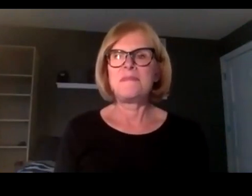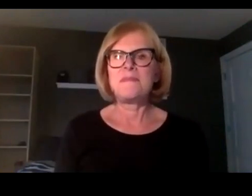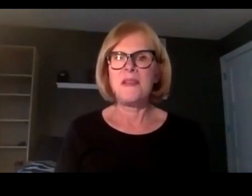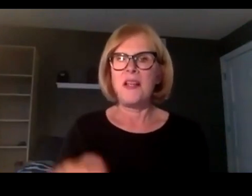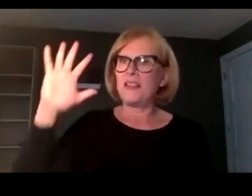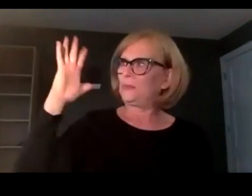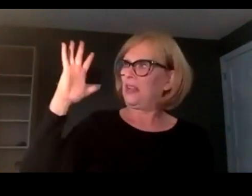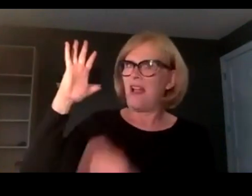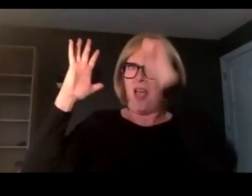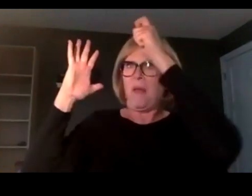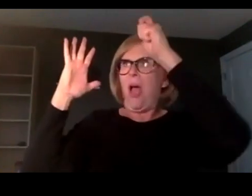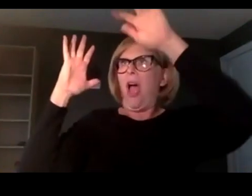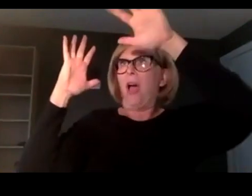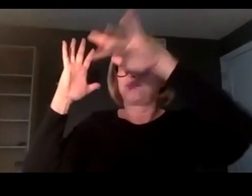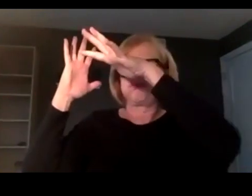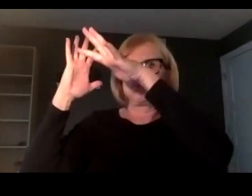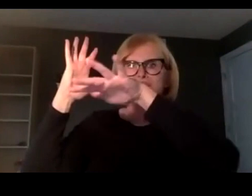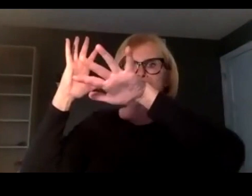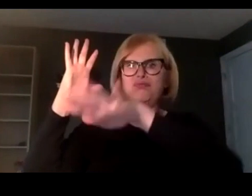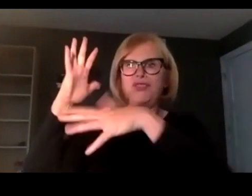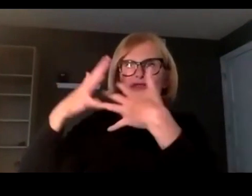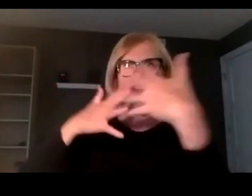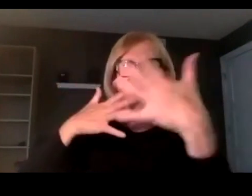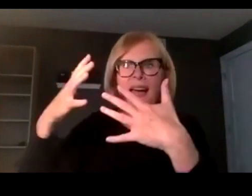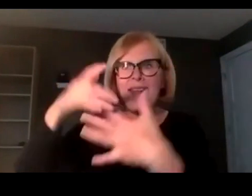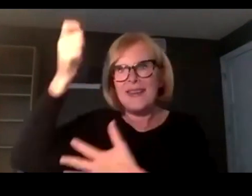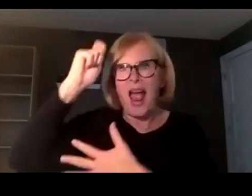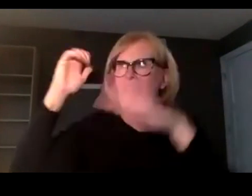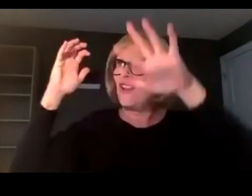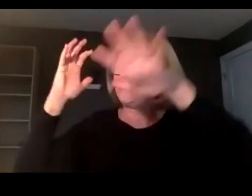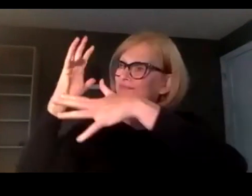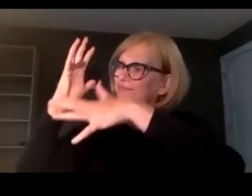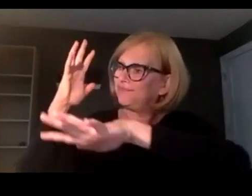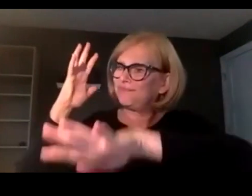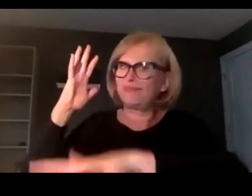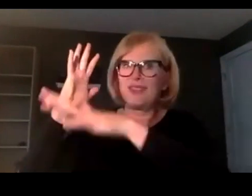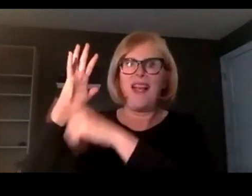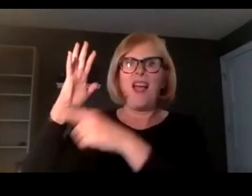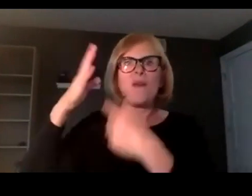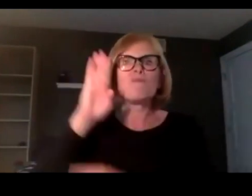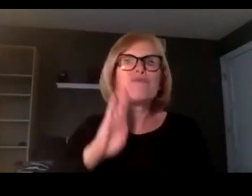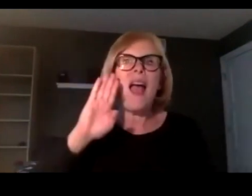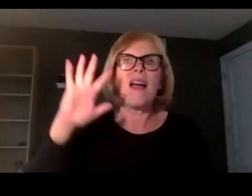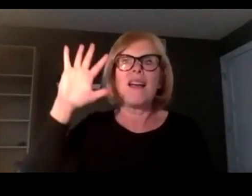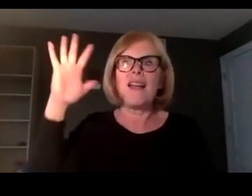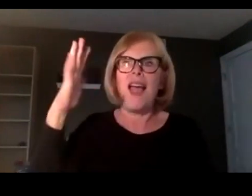and all the gray caps, and all the brown caps, and all the blue caps